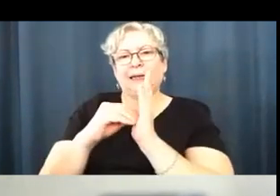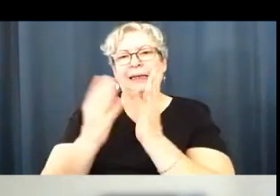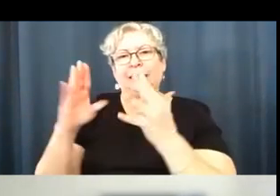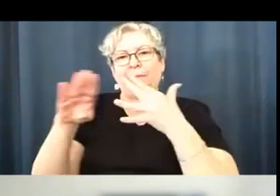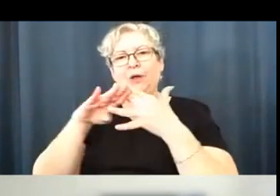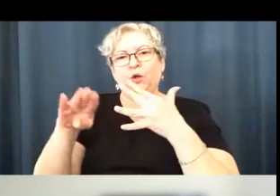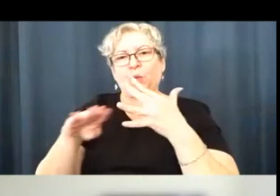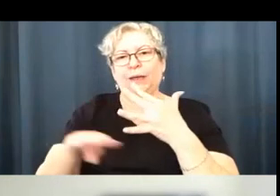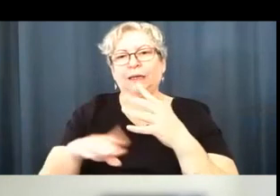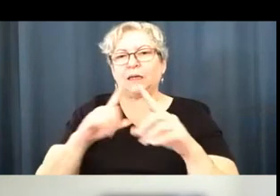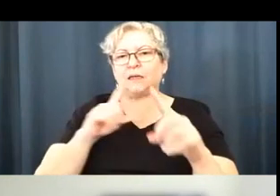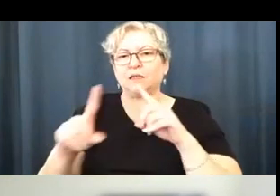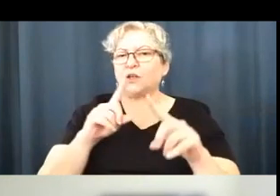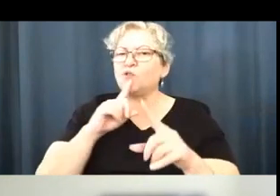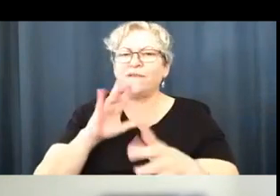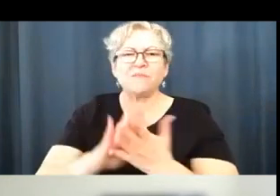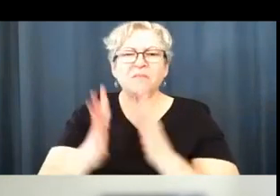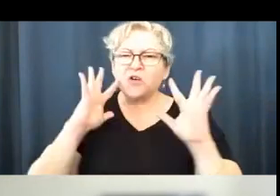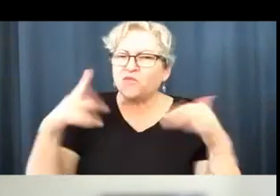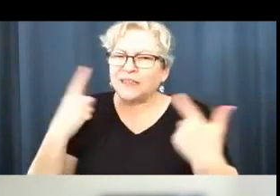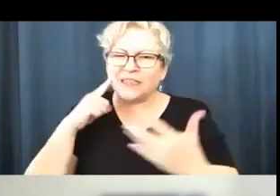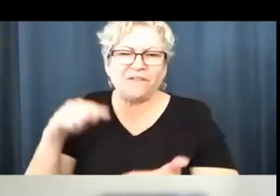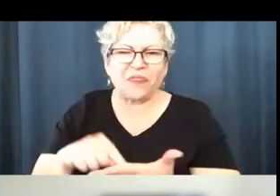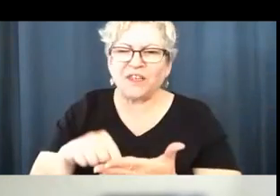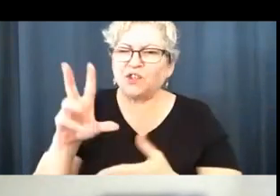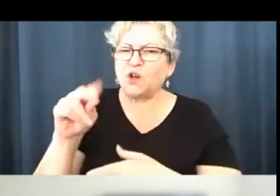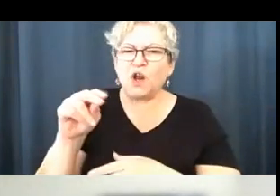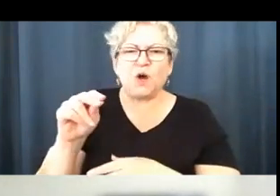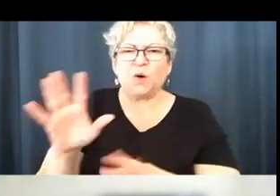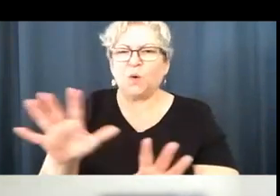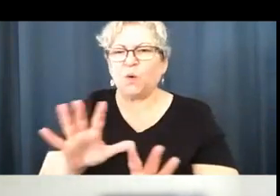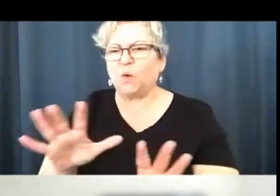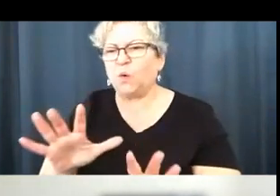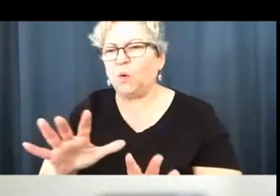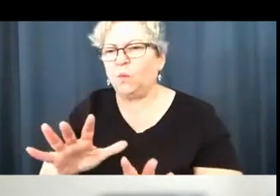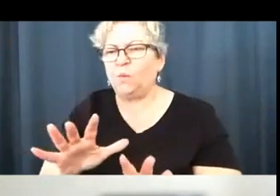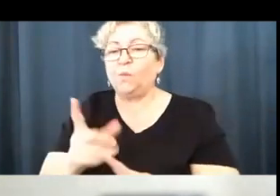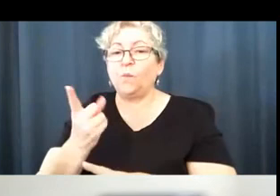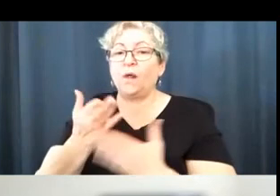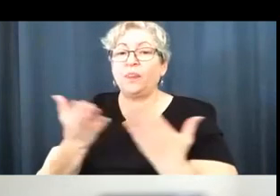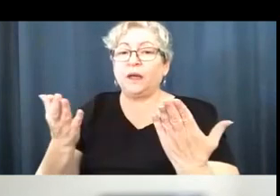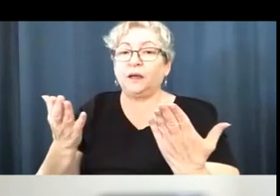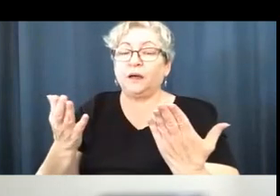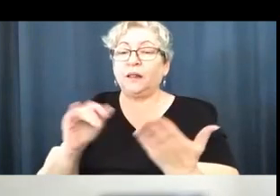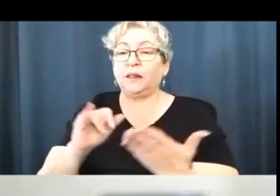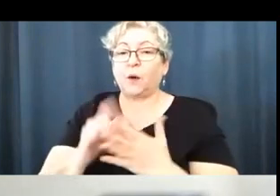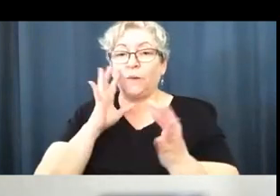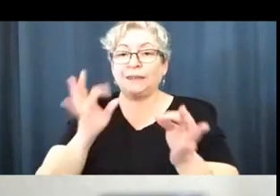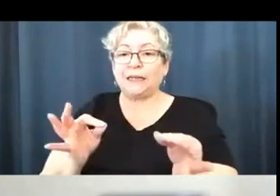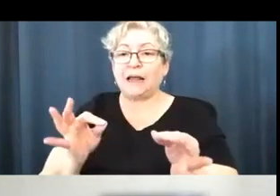And you don't have to go nuts about this. Correct. - Either, right? So one thing that would definitely be not accessible,